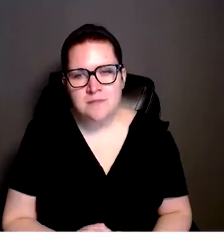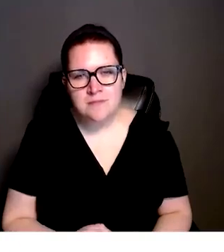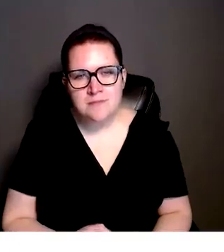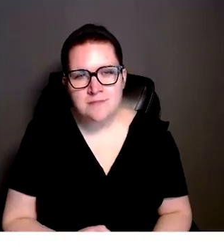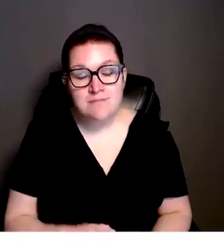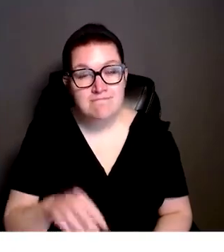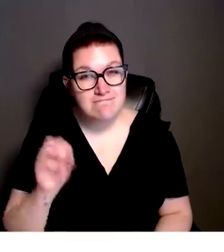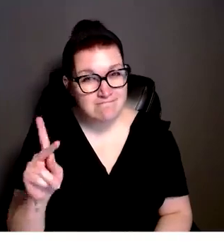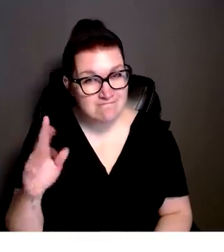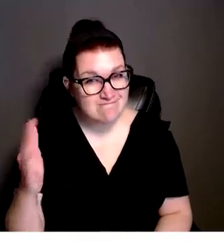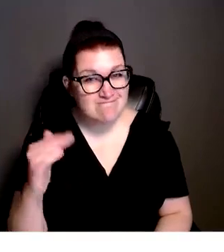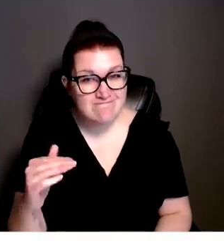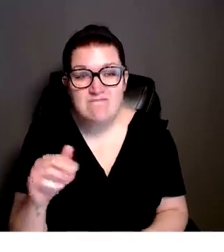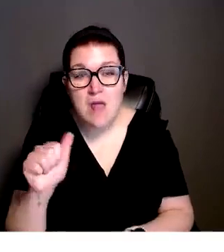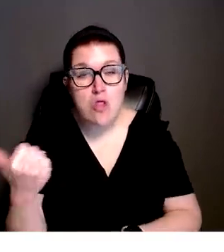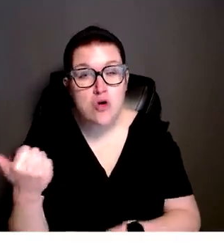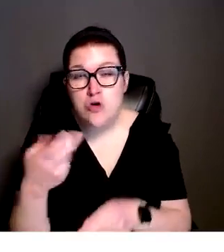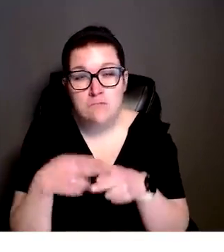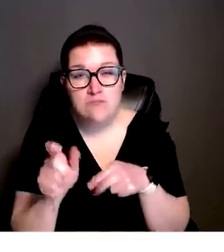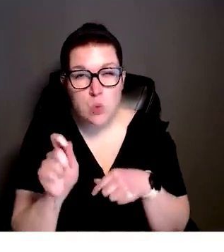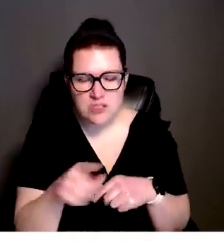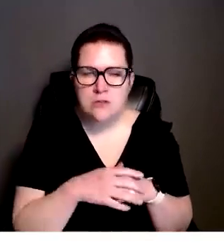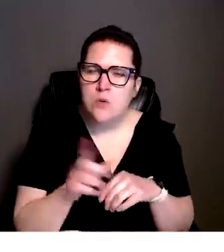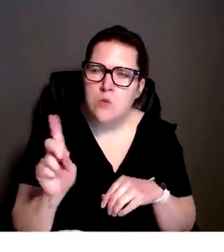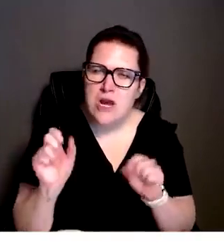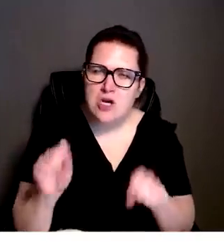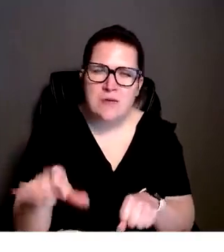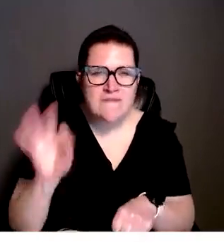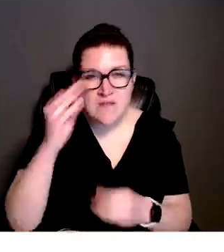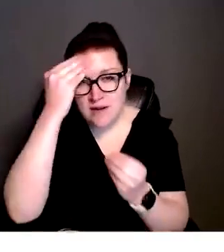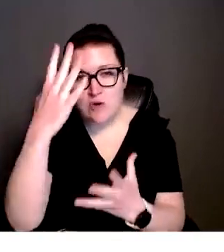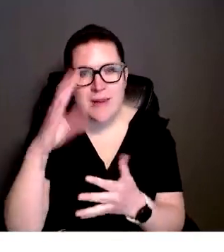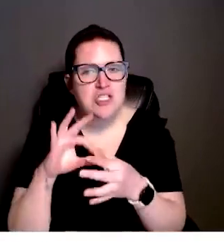[Camille Anoll-Hunter]: Okay. Another quick question. Where can we find information about aging services network?